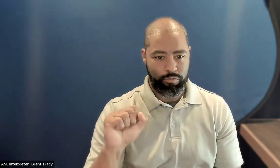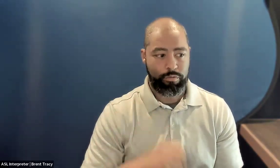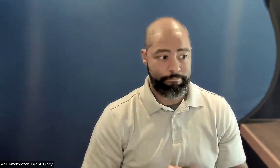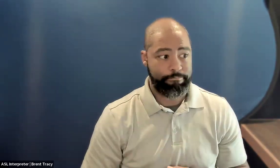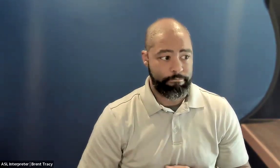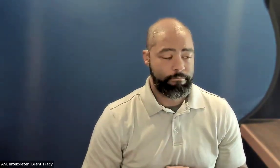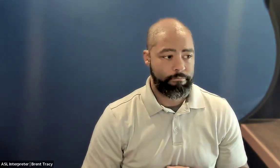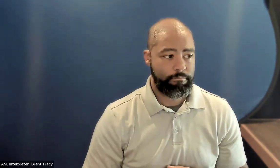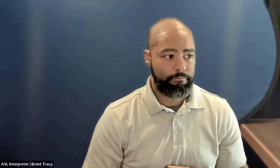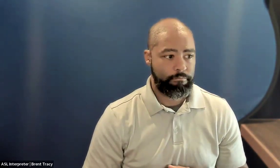Next slide.